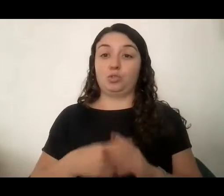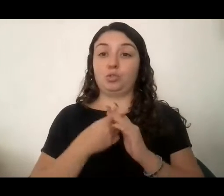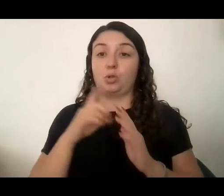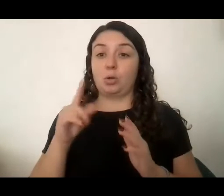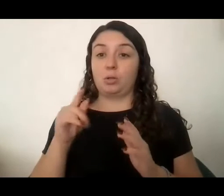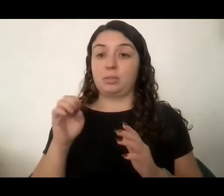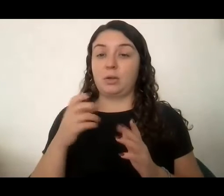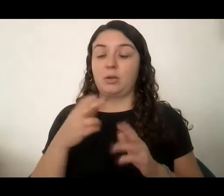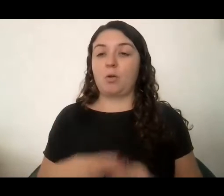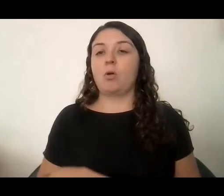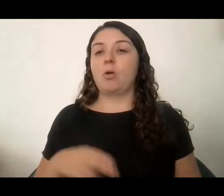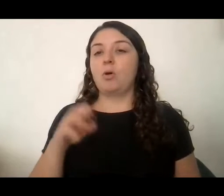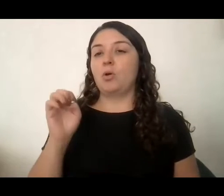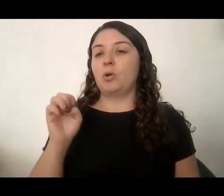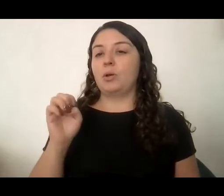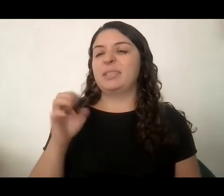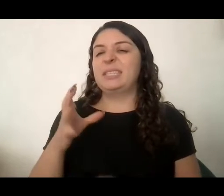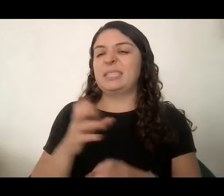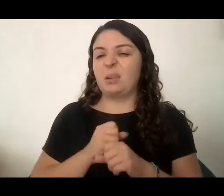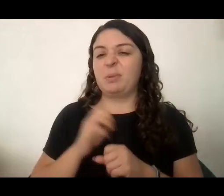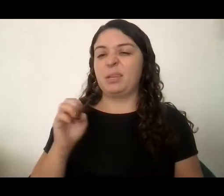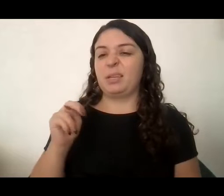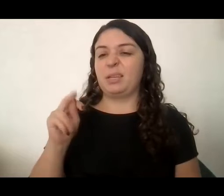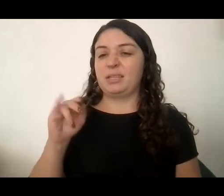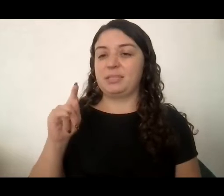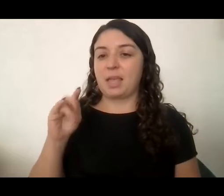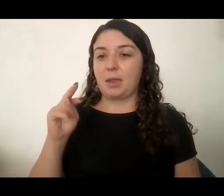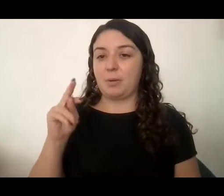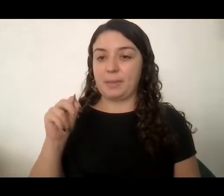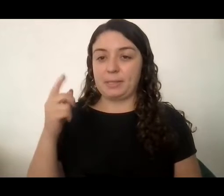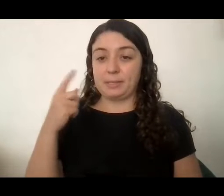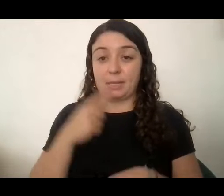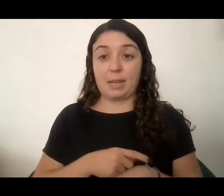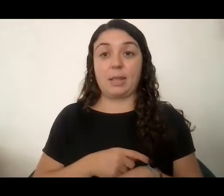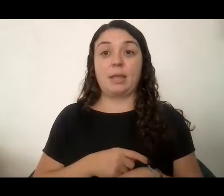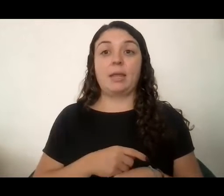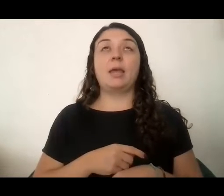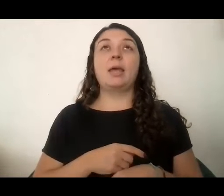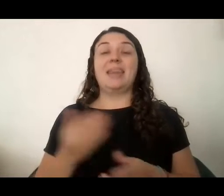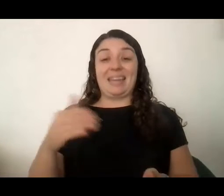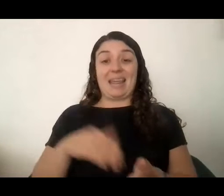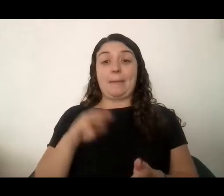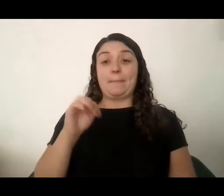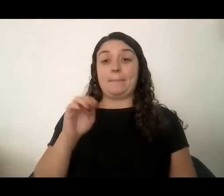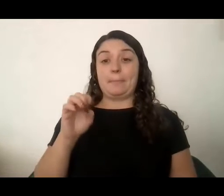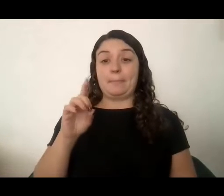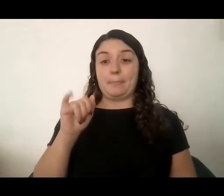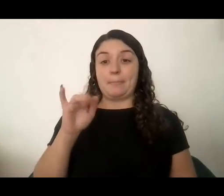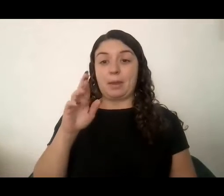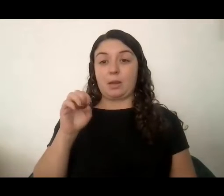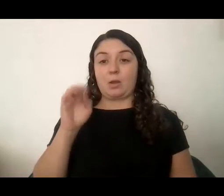is called an "entitlement date," and Medicare will start 24 months after that SSDI entitlement